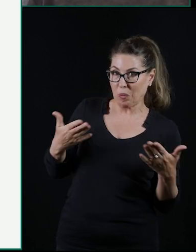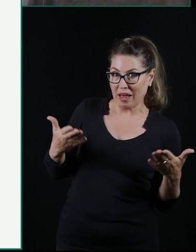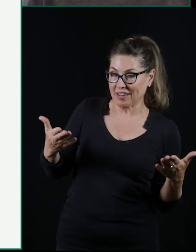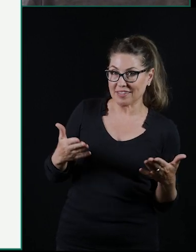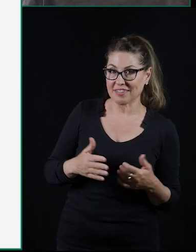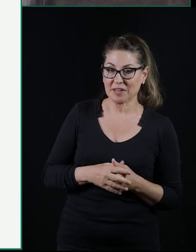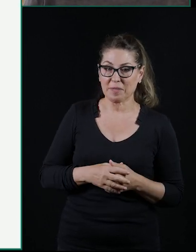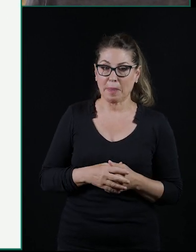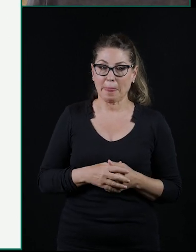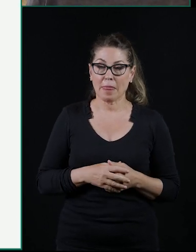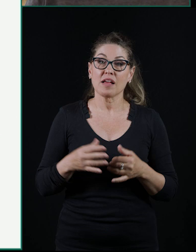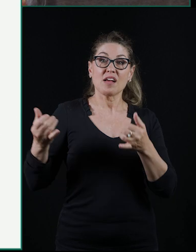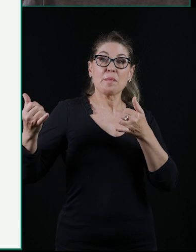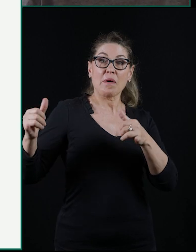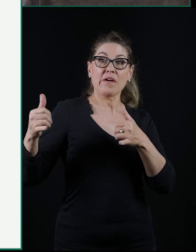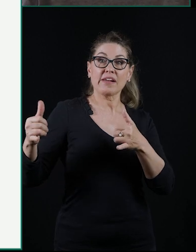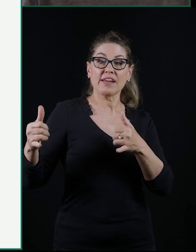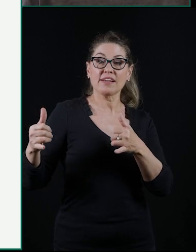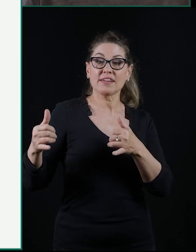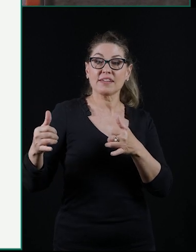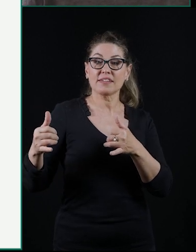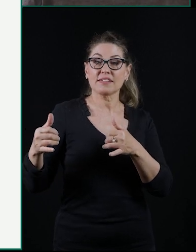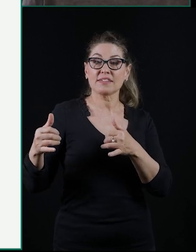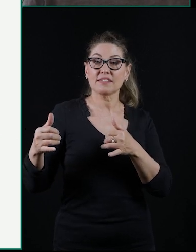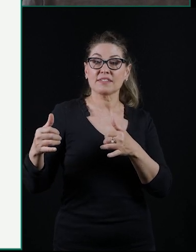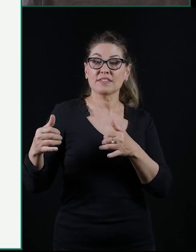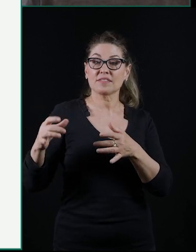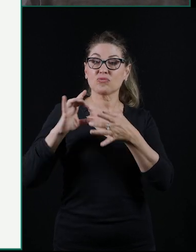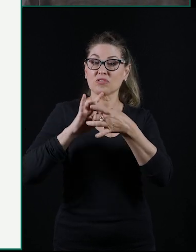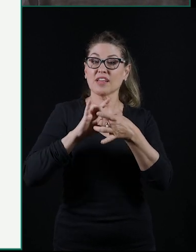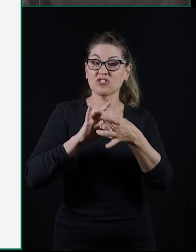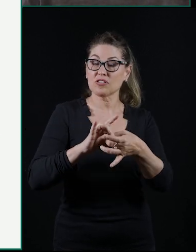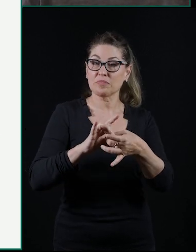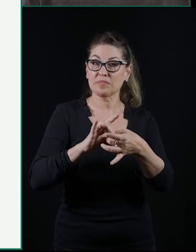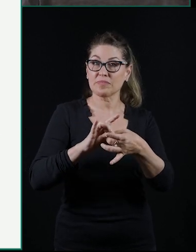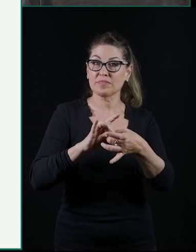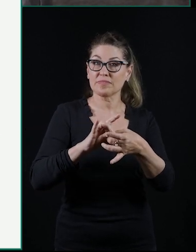So Party's relationship is unidirectional.